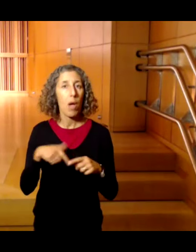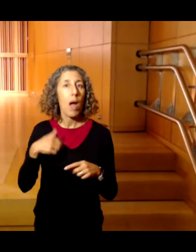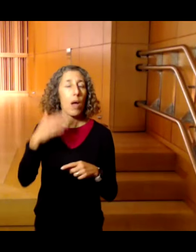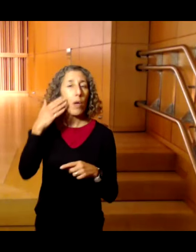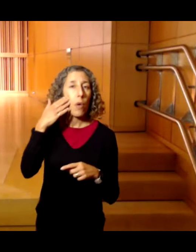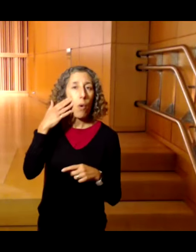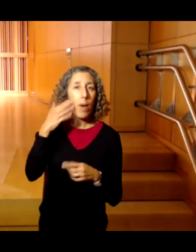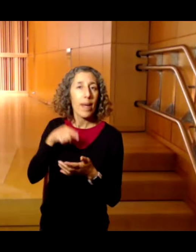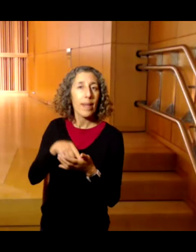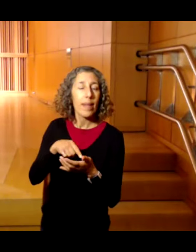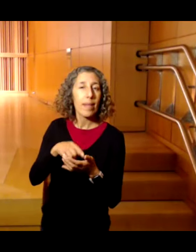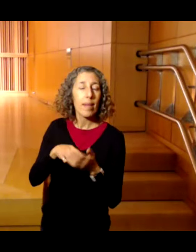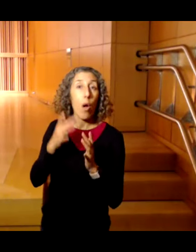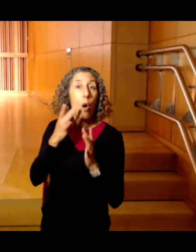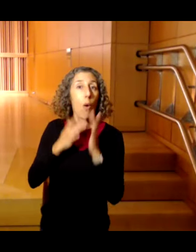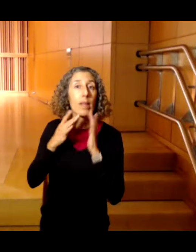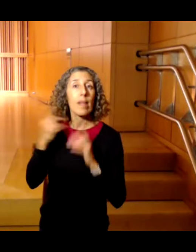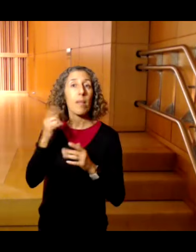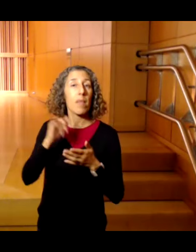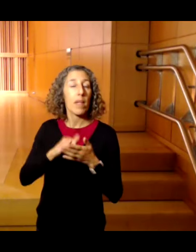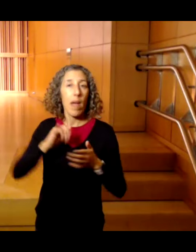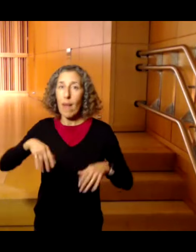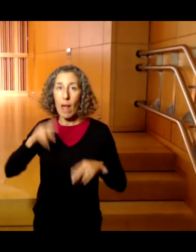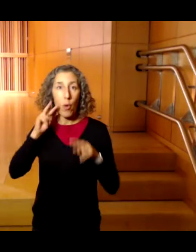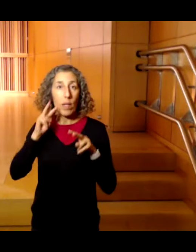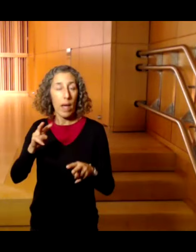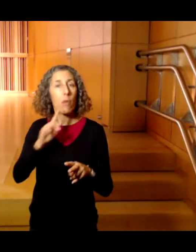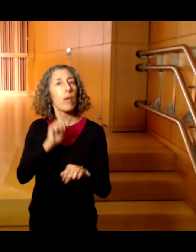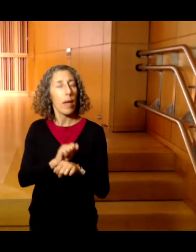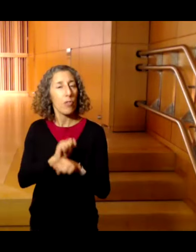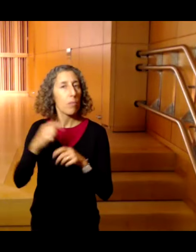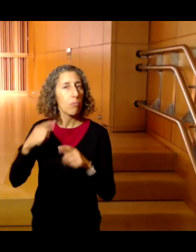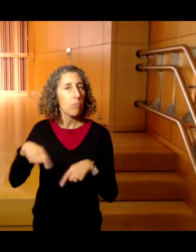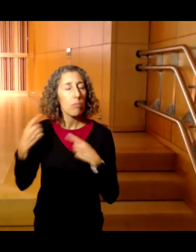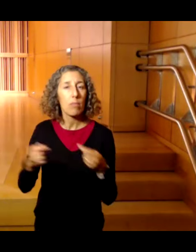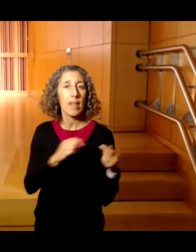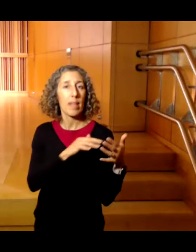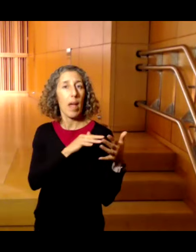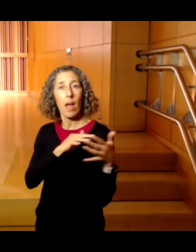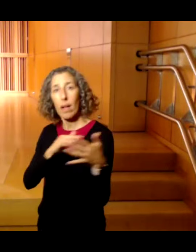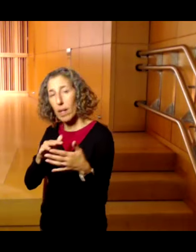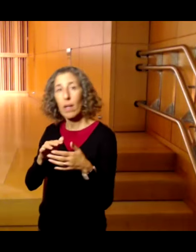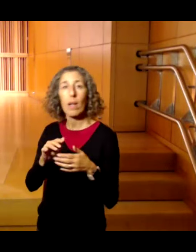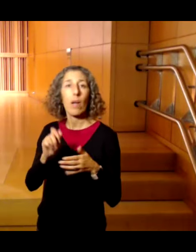On the contrary, I've spent the majority of my career studying the work of the author and activist James Arthur Baldwin.